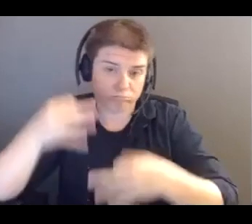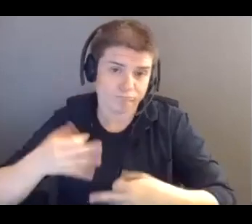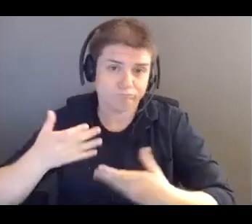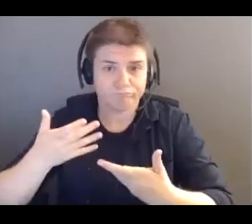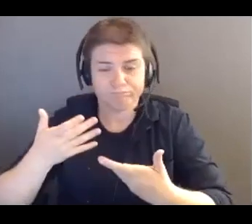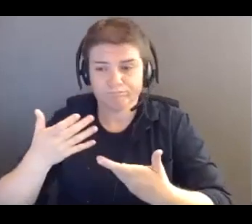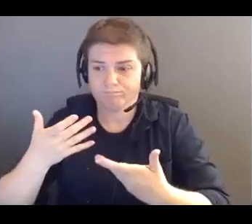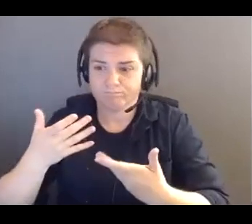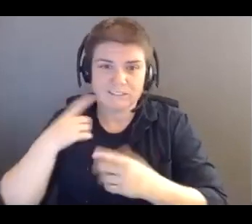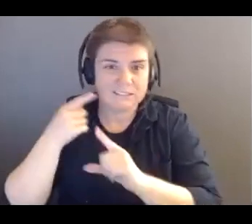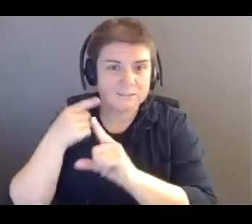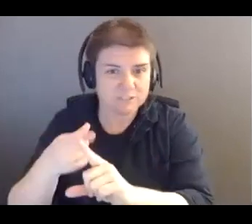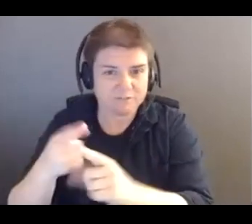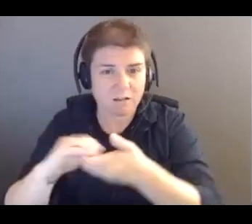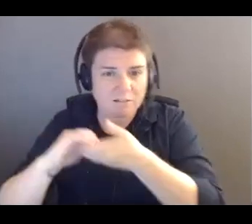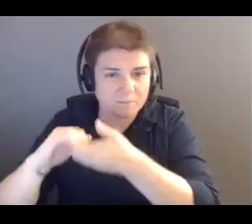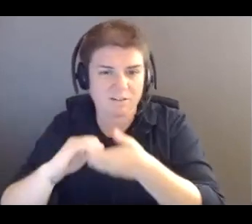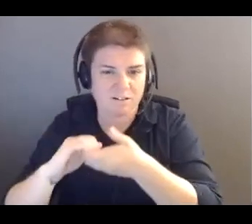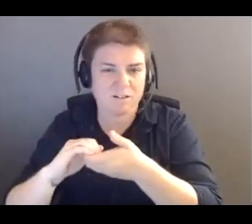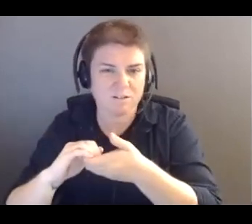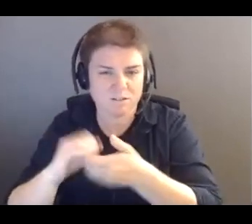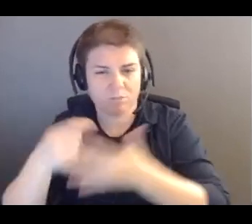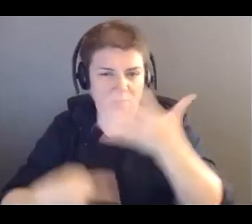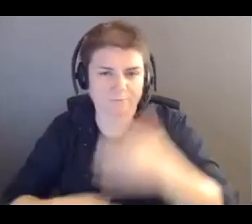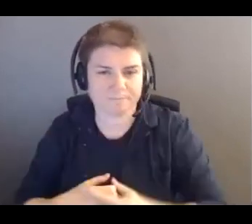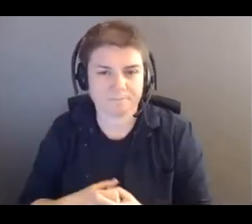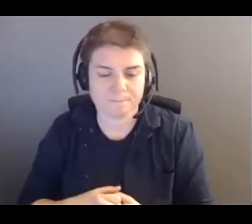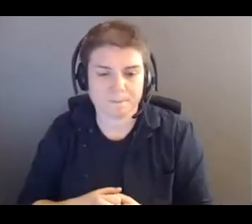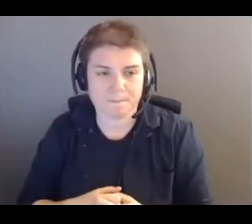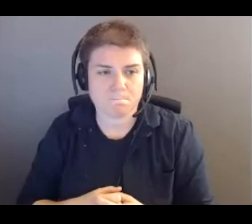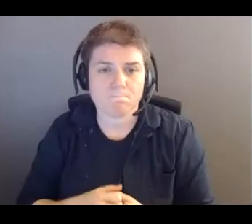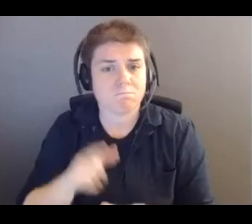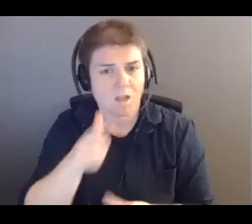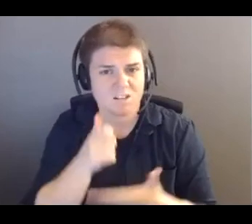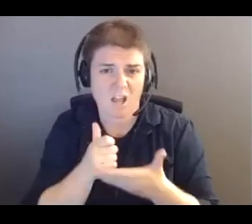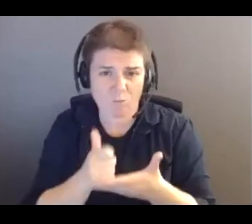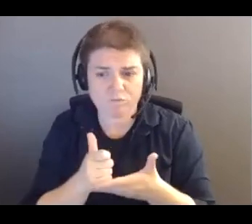specific collaborators, etc. This should be a helpful, relatively detailed description